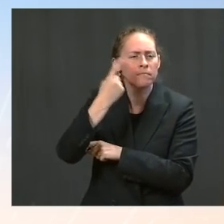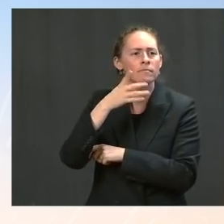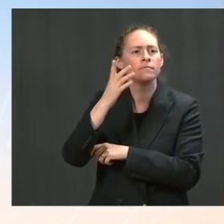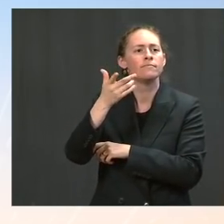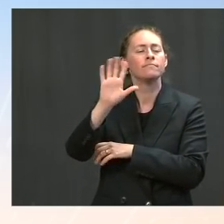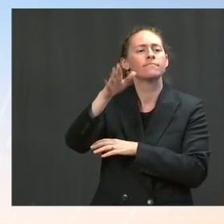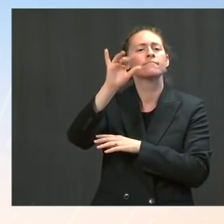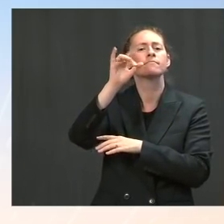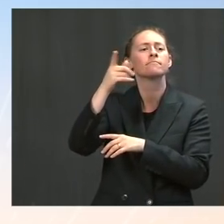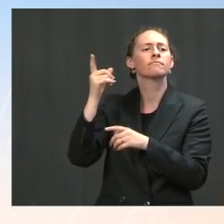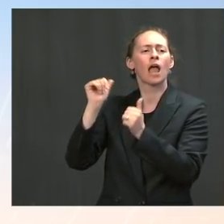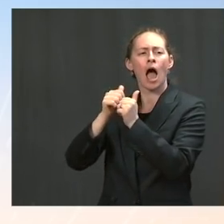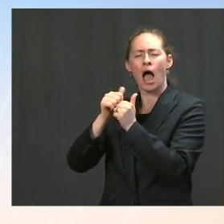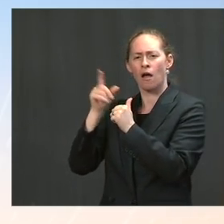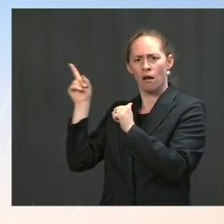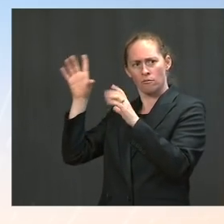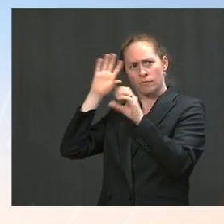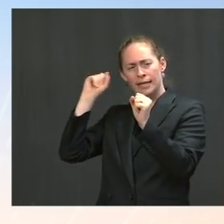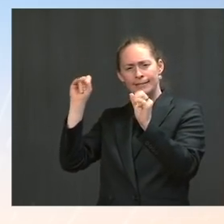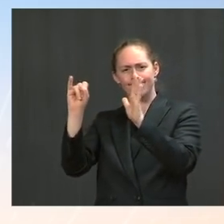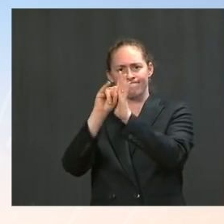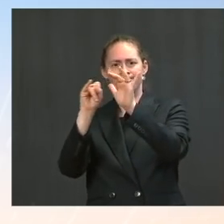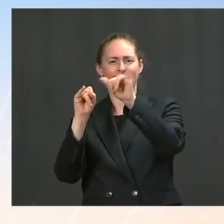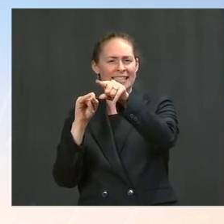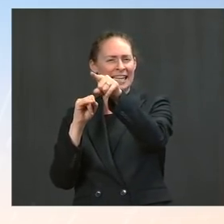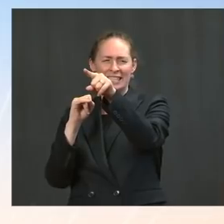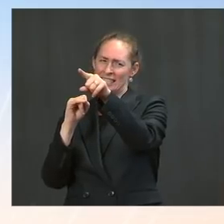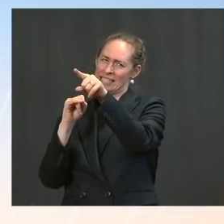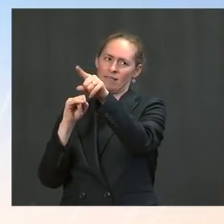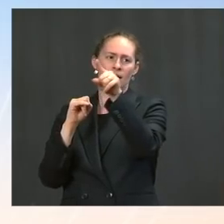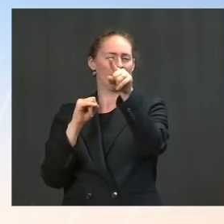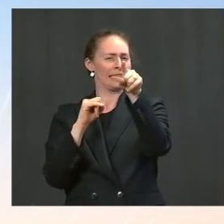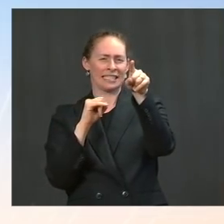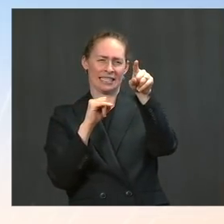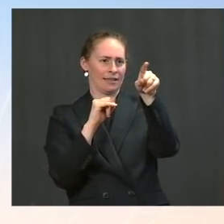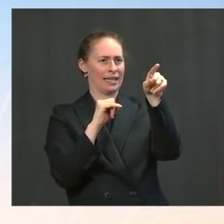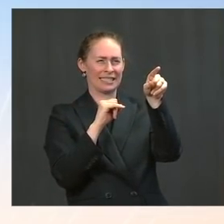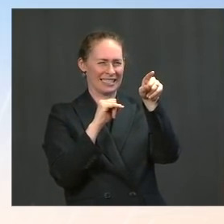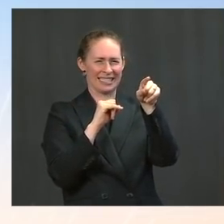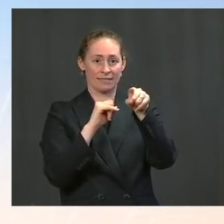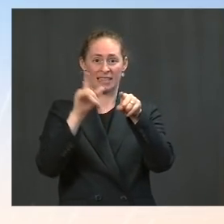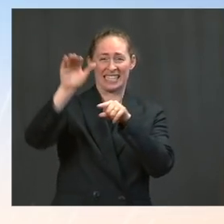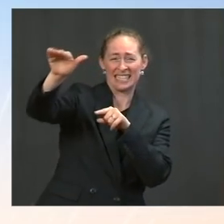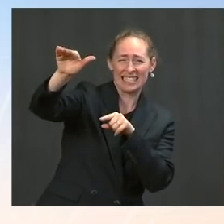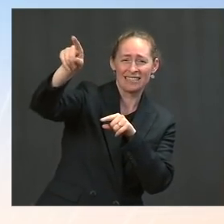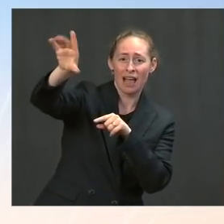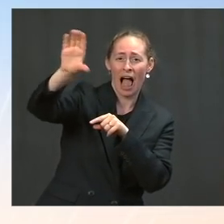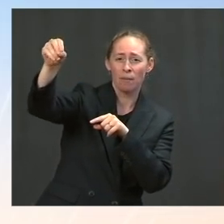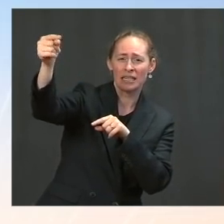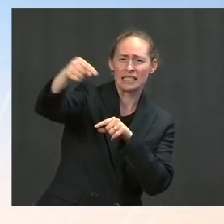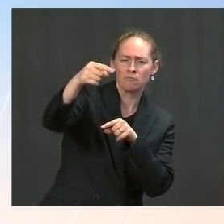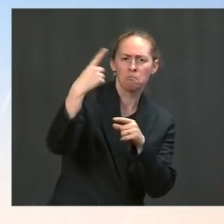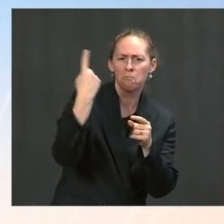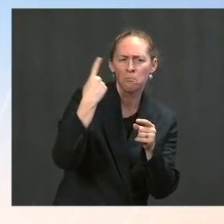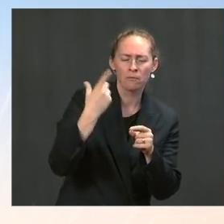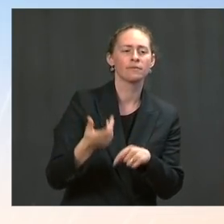what is misinformation and how you flag it to Facebook? That's one. Two is: How many times had the administration